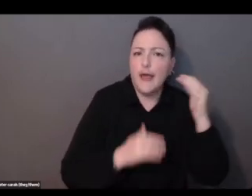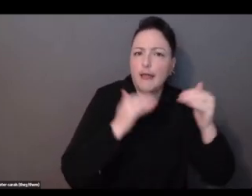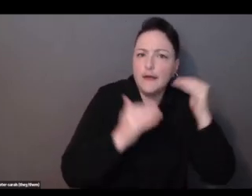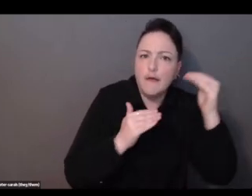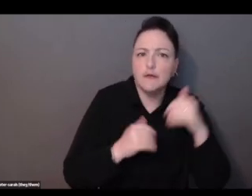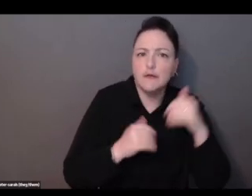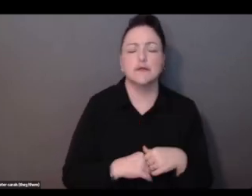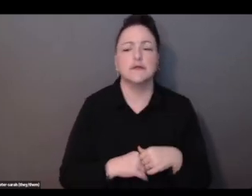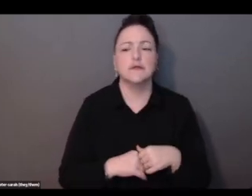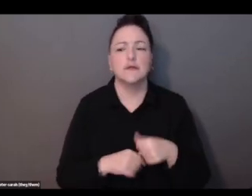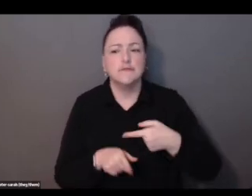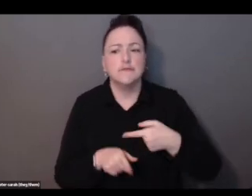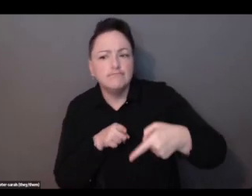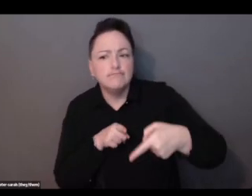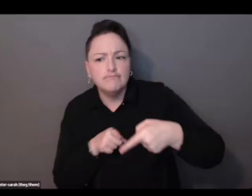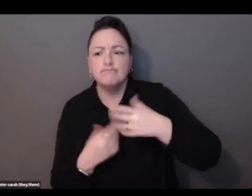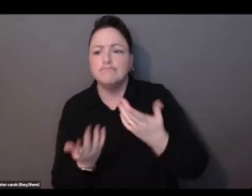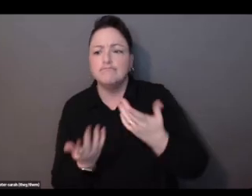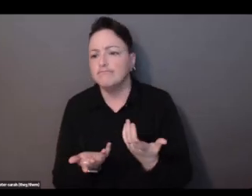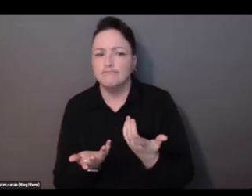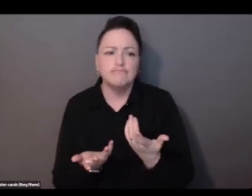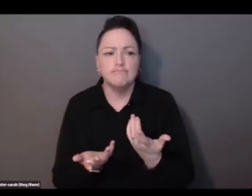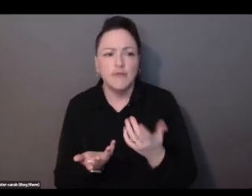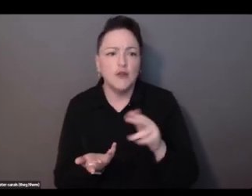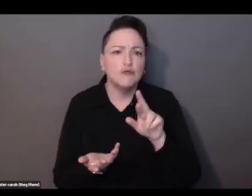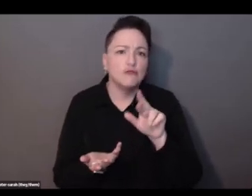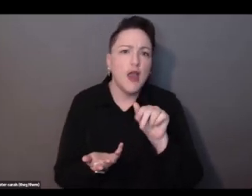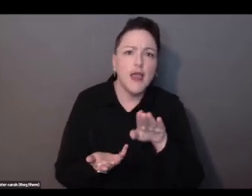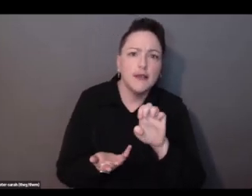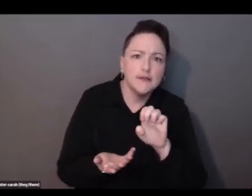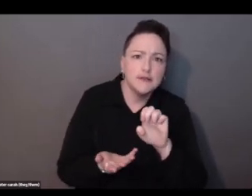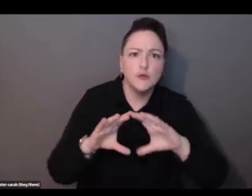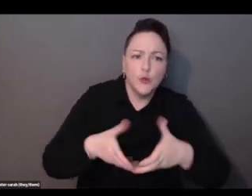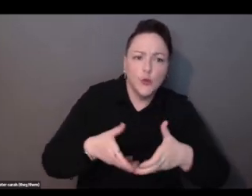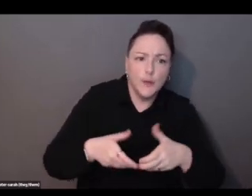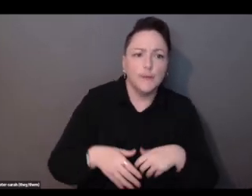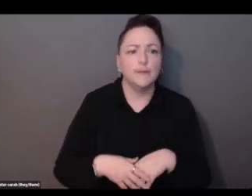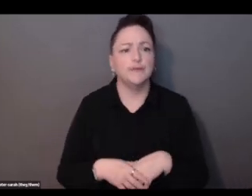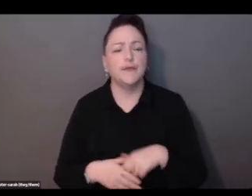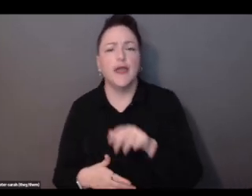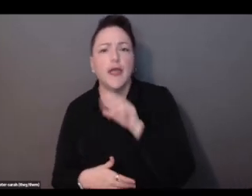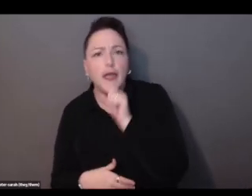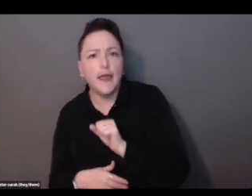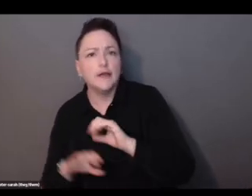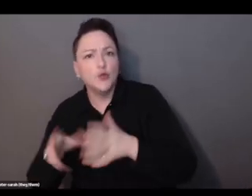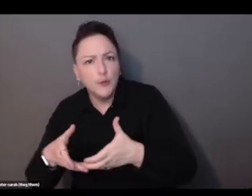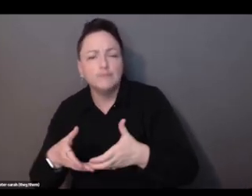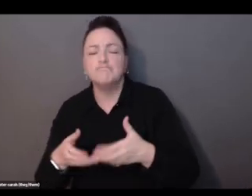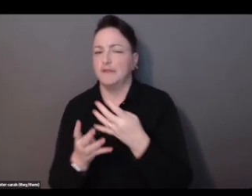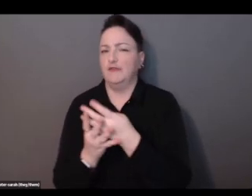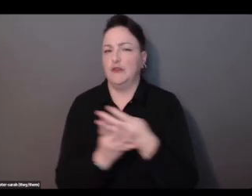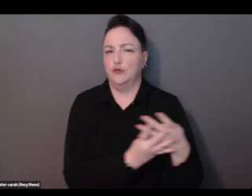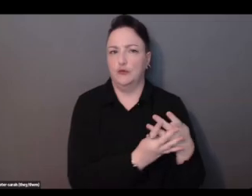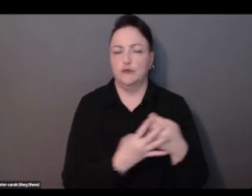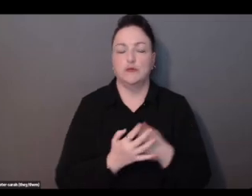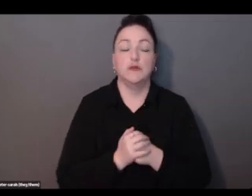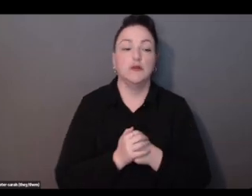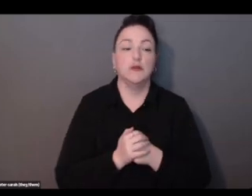age group, you can filter there. But if you're interested perhaps in looking at a particular state,